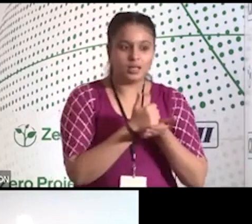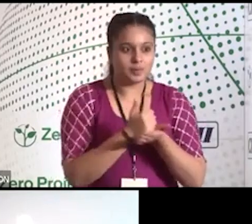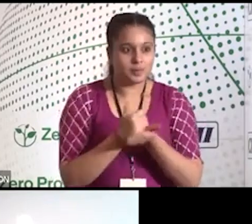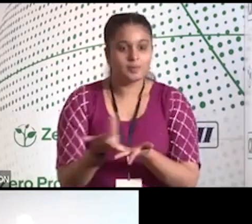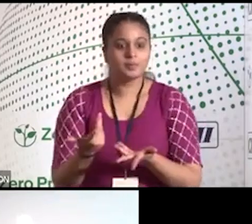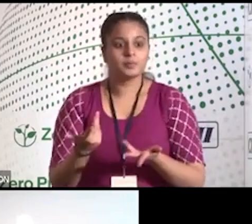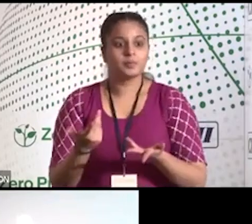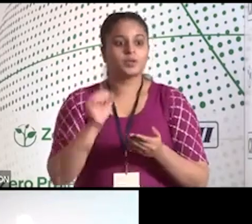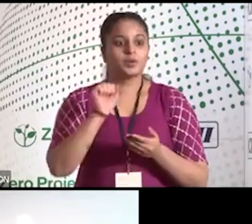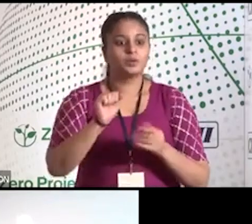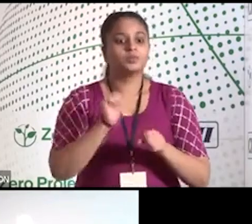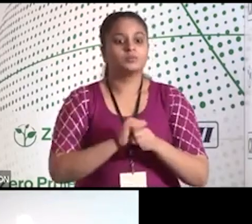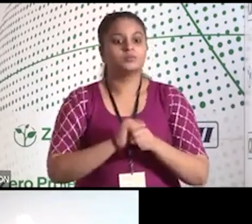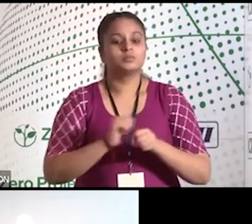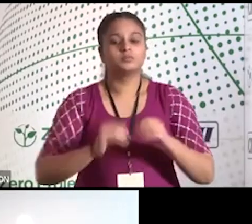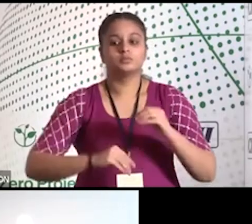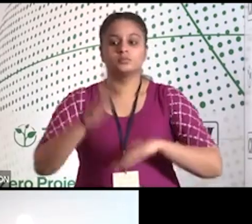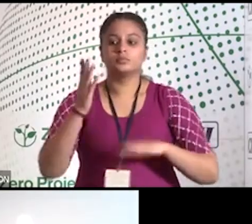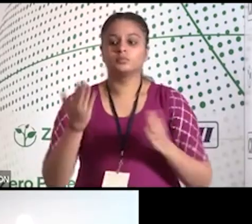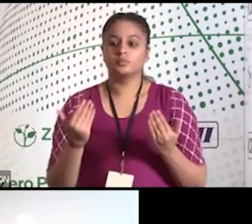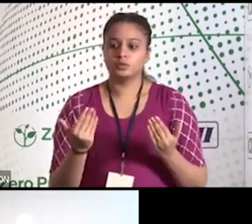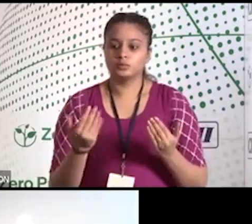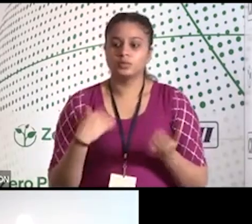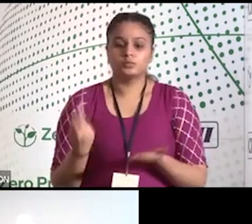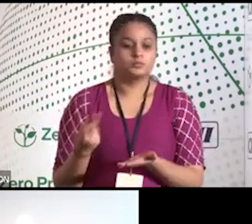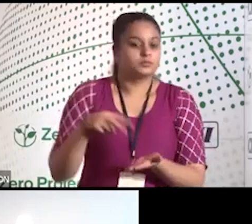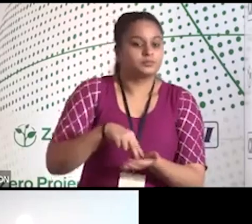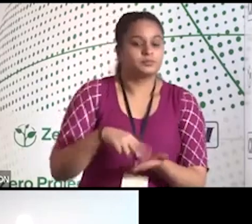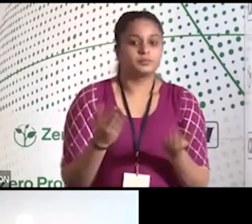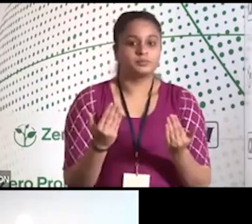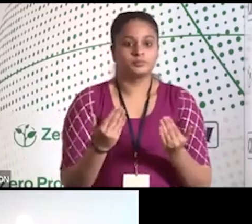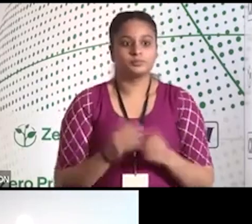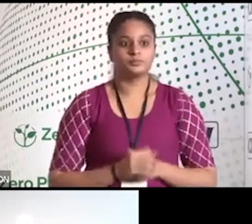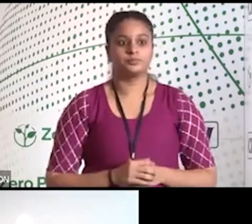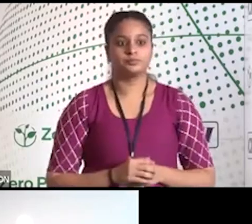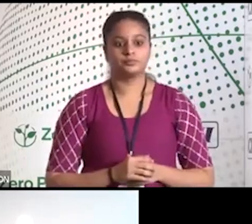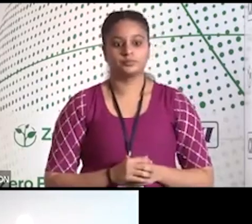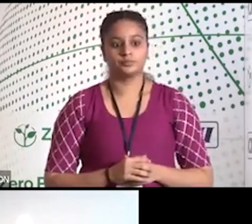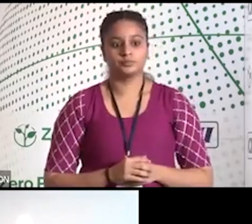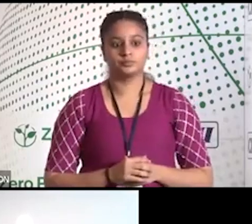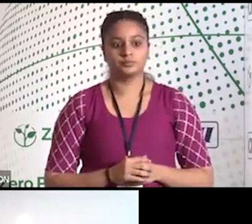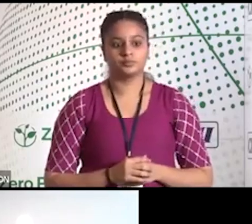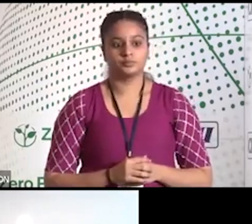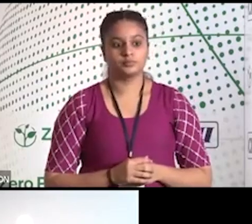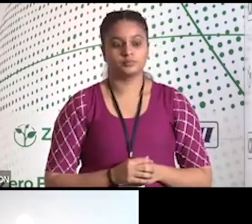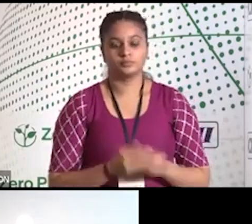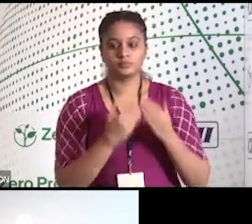so that they be in the forefront and can be visible and lead over to you. Mita Thanks, Shivani Thanks.